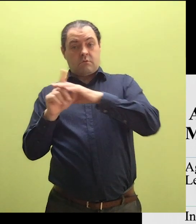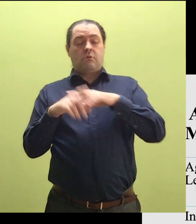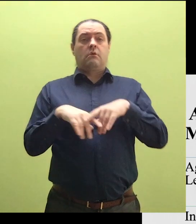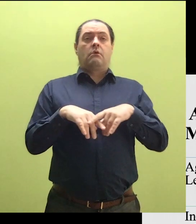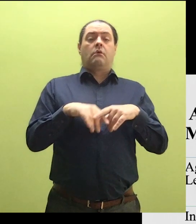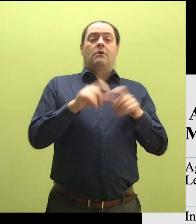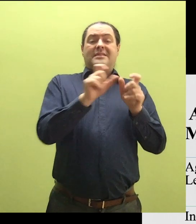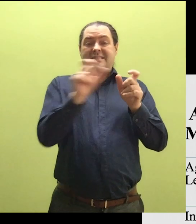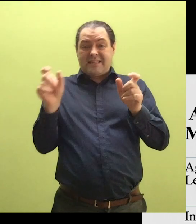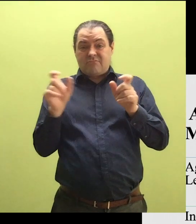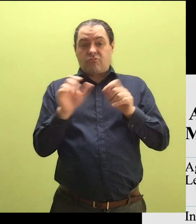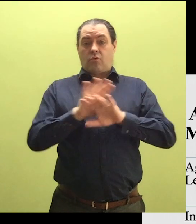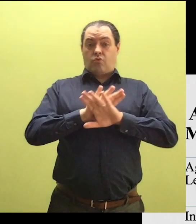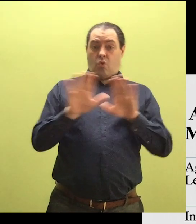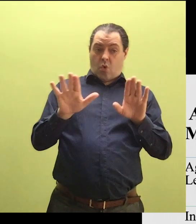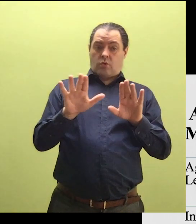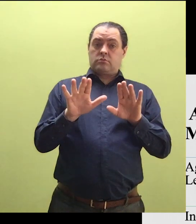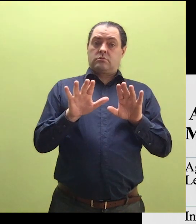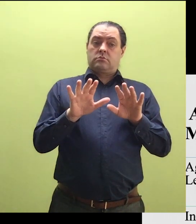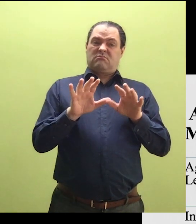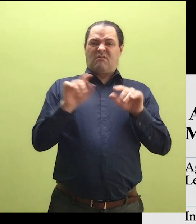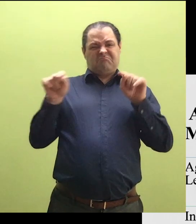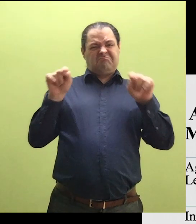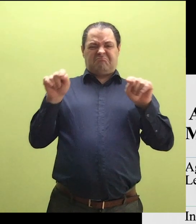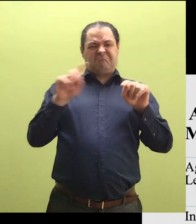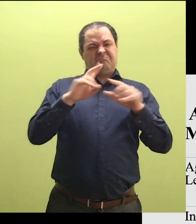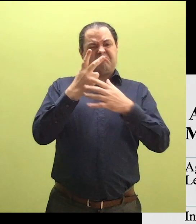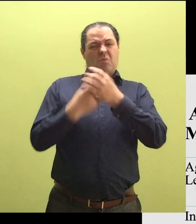constructions that occur in both causative and inchoative clauses